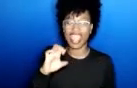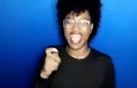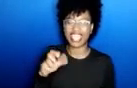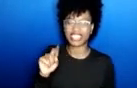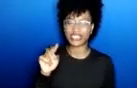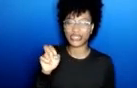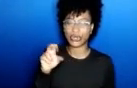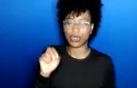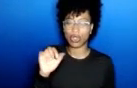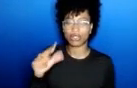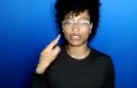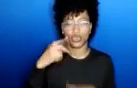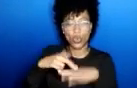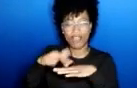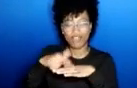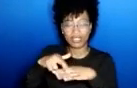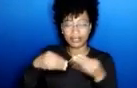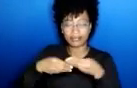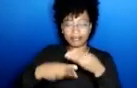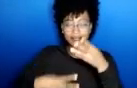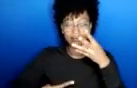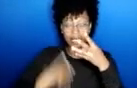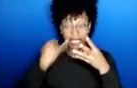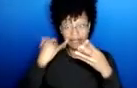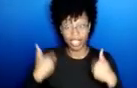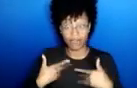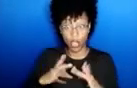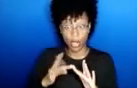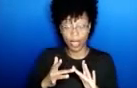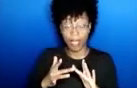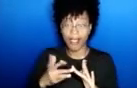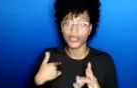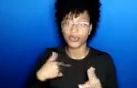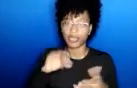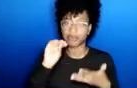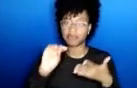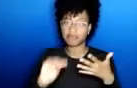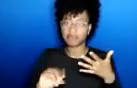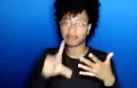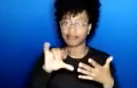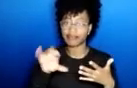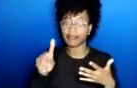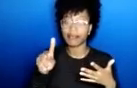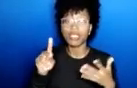If you have online references, you can include links to them, so that people can explore